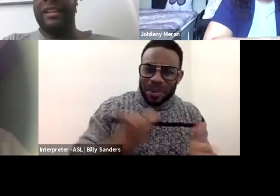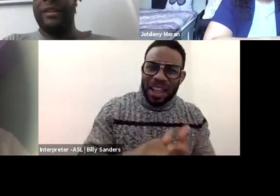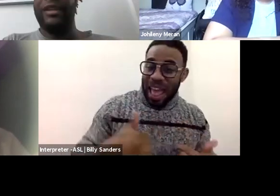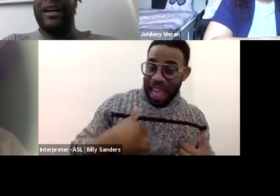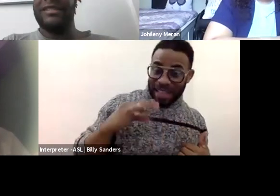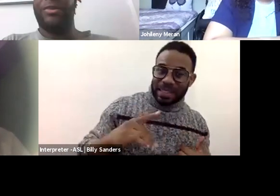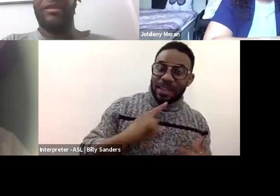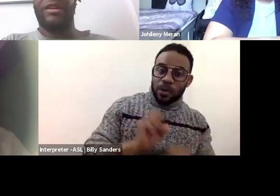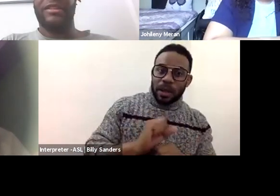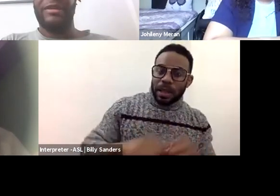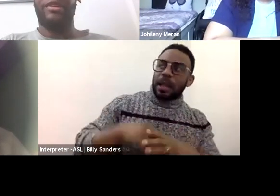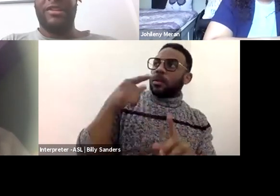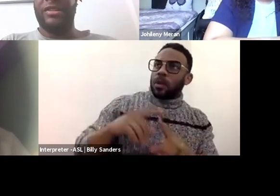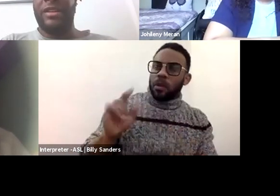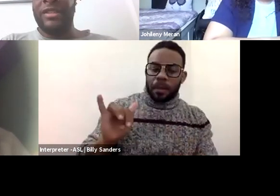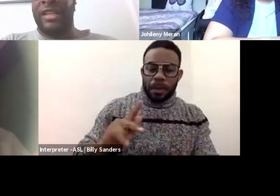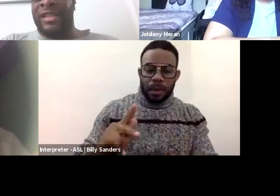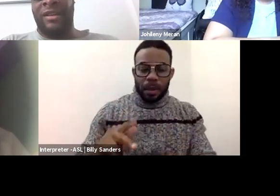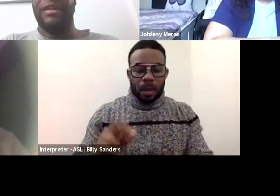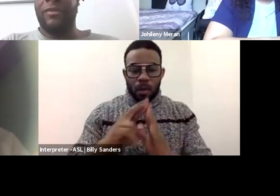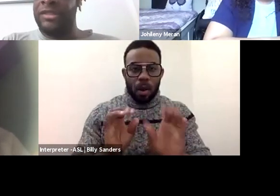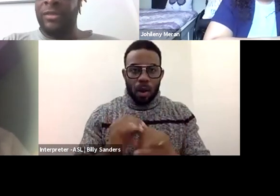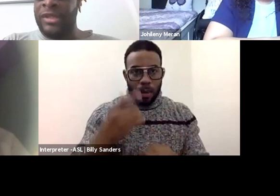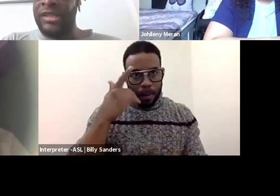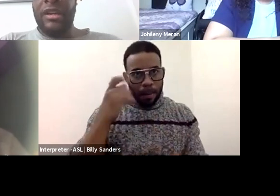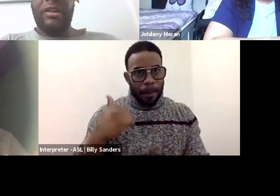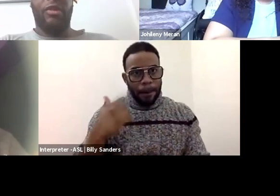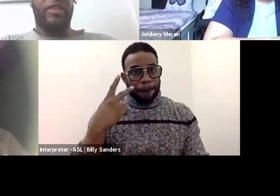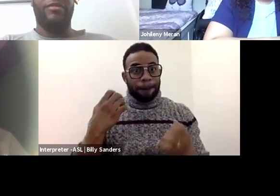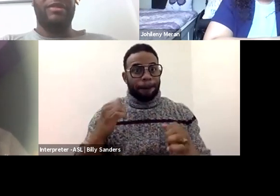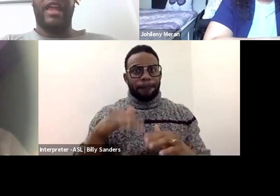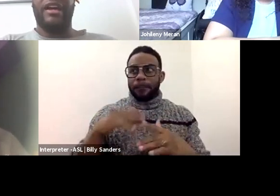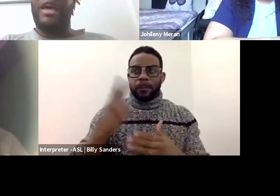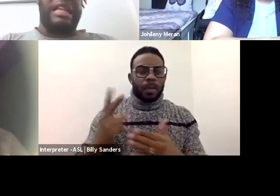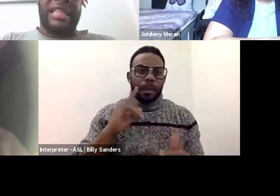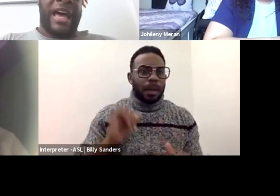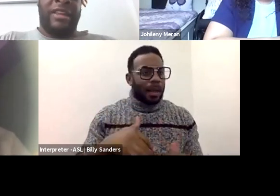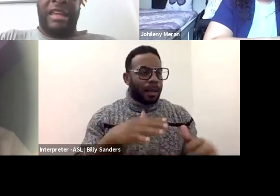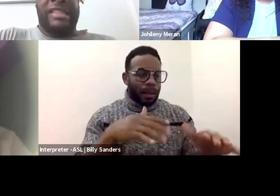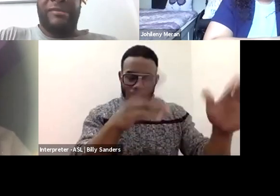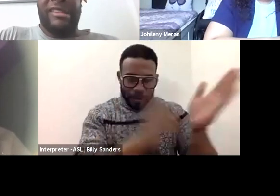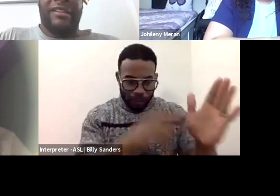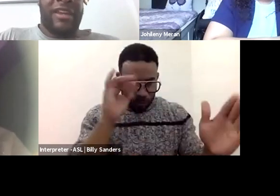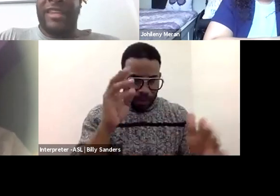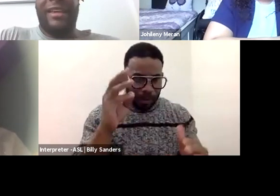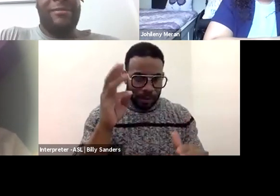and it literally got to the point where the people in the registrar's office because I saw them every two weeks or like go ahead for signing like six weeks in advance.